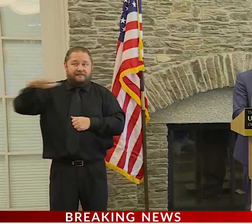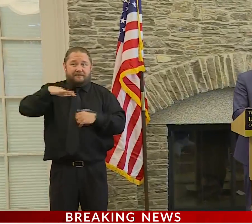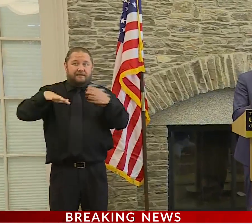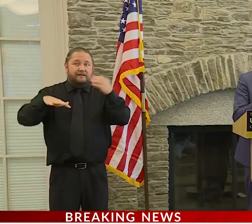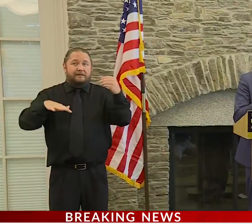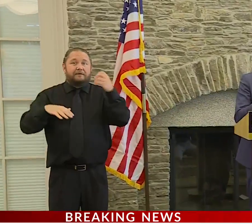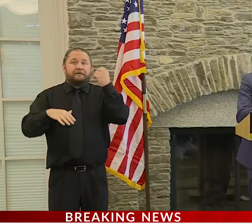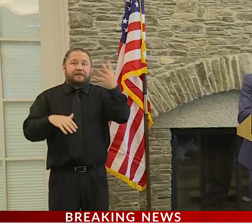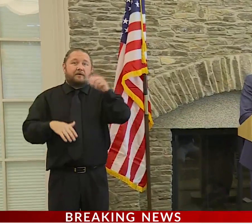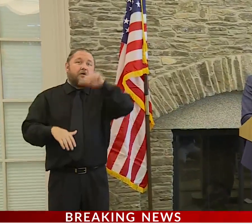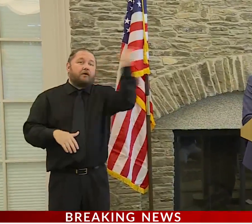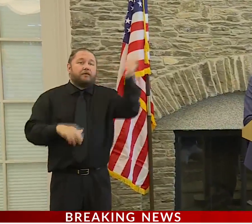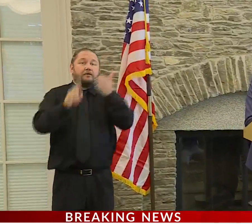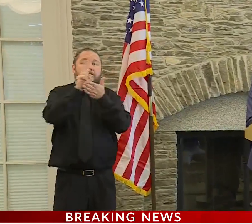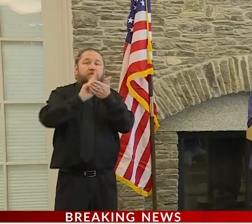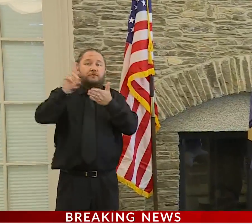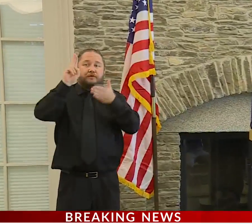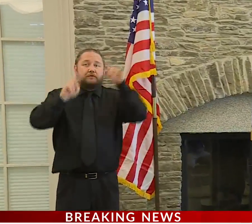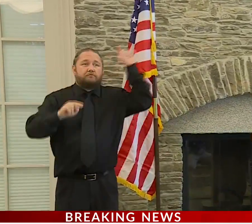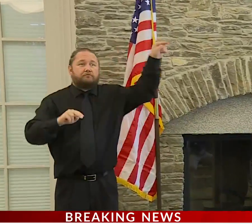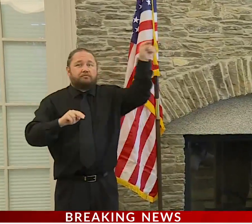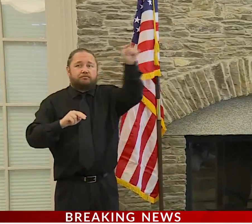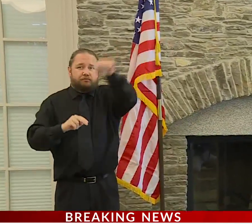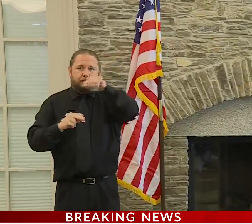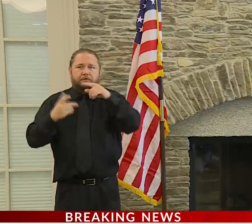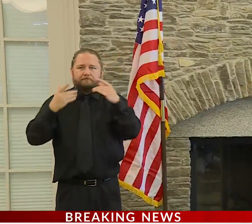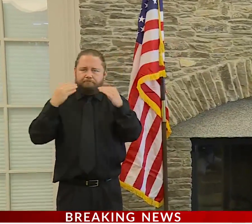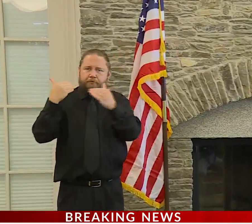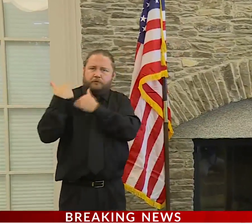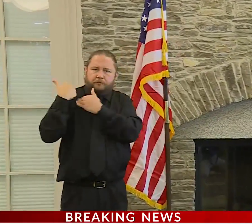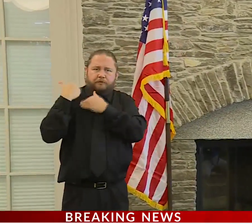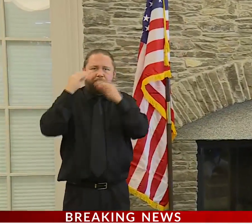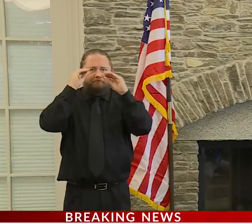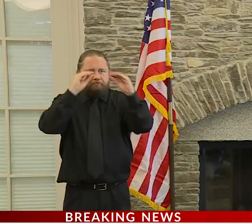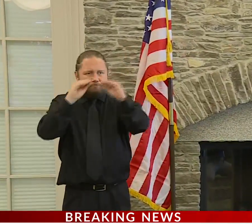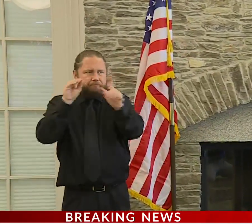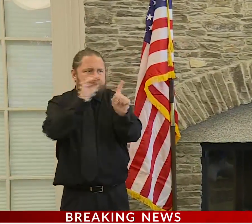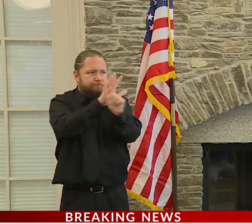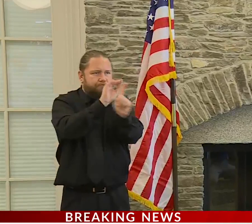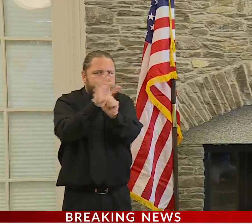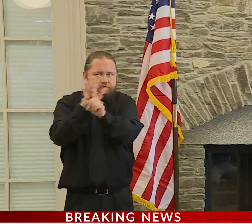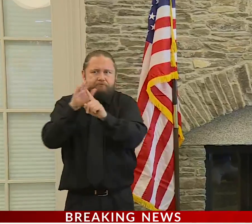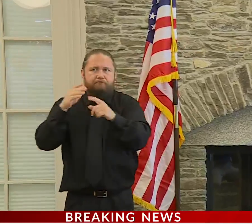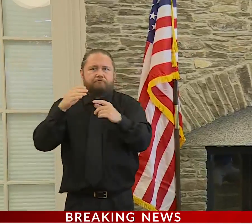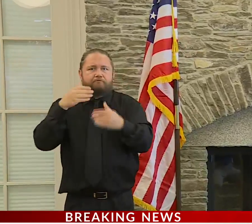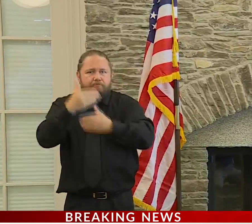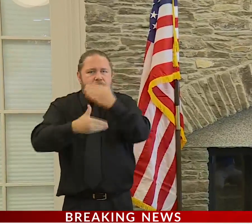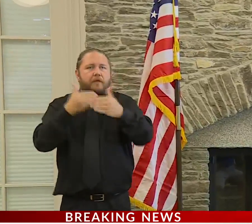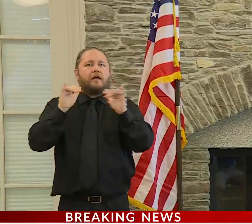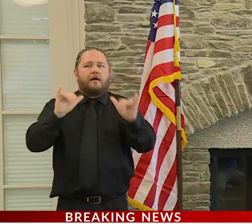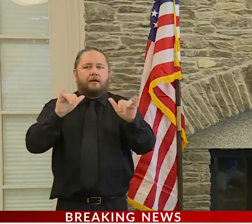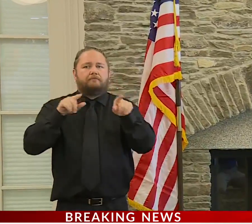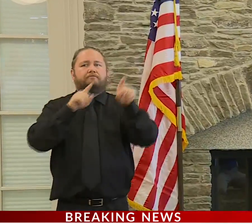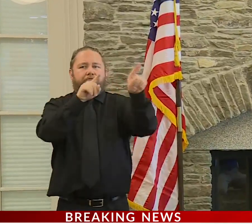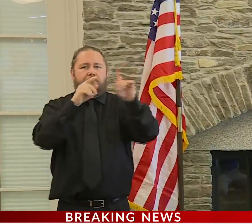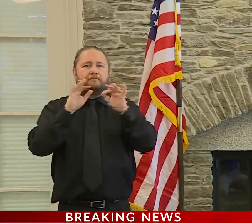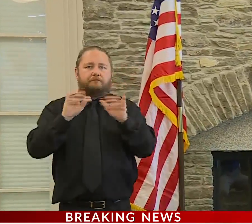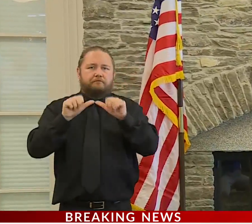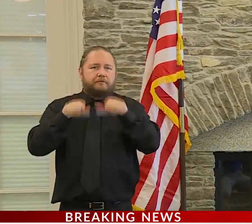INSTITUTION AND ALL OTHERS ACROSS RHODE ISLAND THAT REALLY MAKE SURE THE TEACHING AND LEARNING HAPPENS IN CLASSROOM. AND SO BY THIS NEXT STEP IN LEADERSHIP TO KEEP OUR